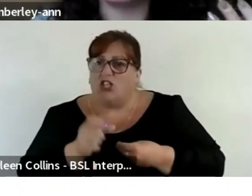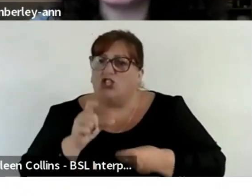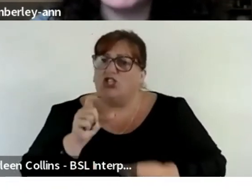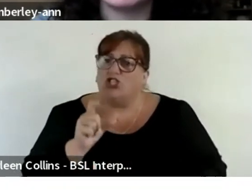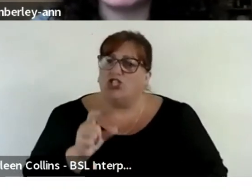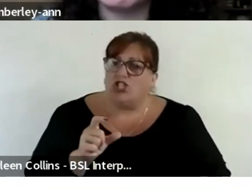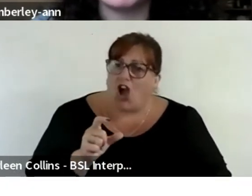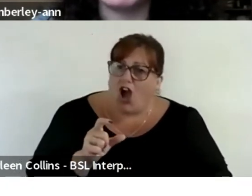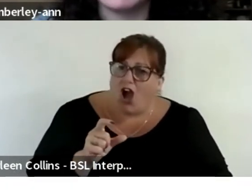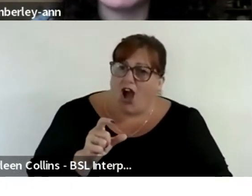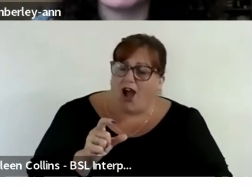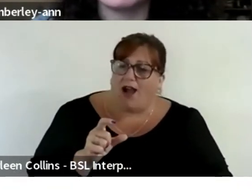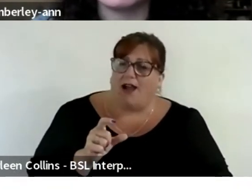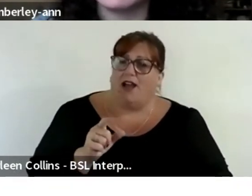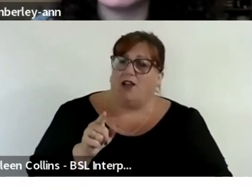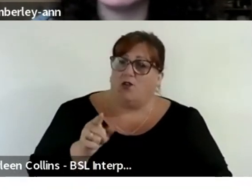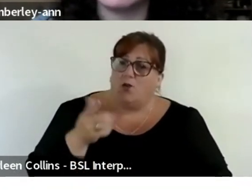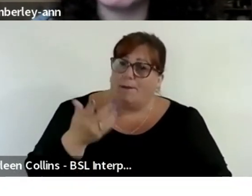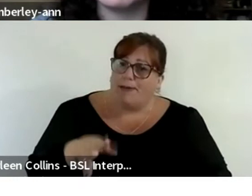You mentioned you were dig knowsed as an adult.